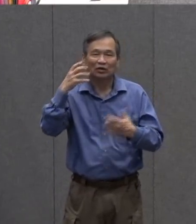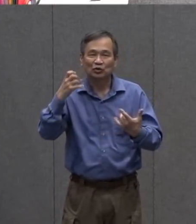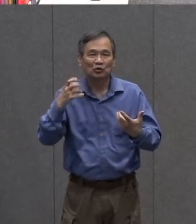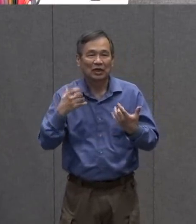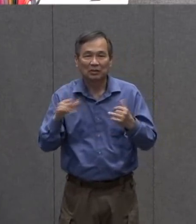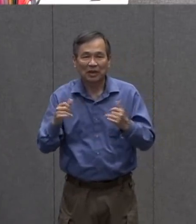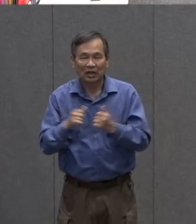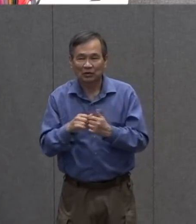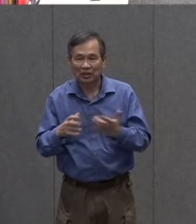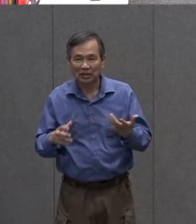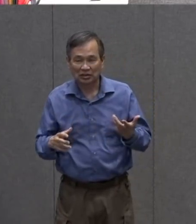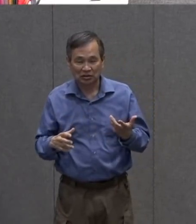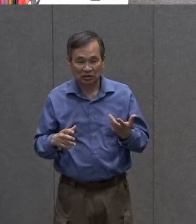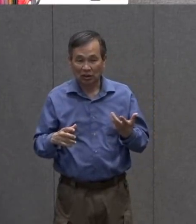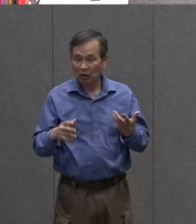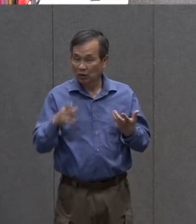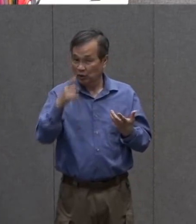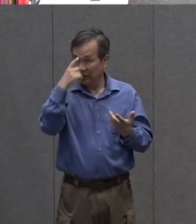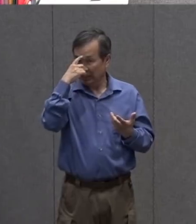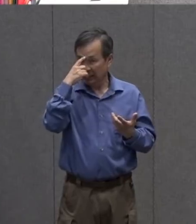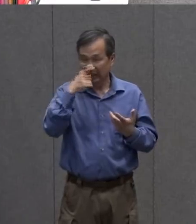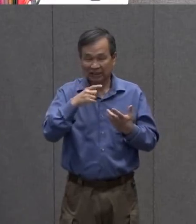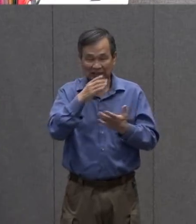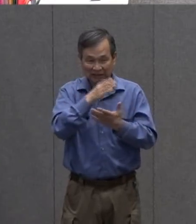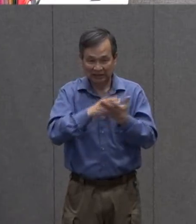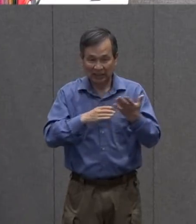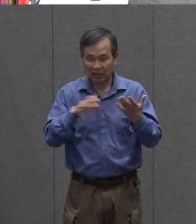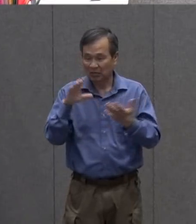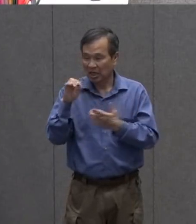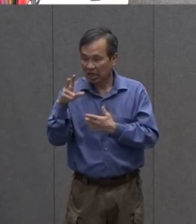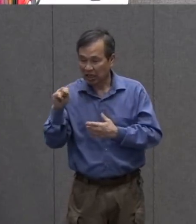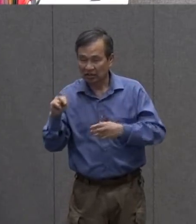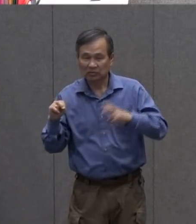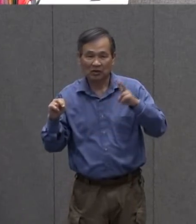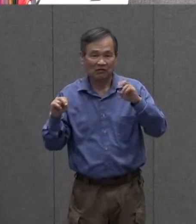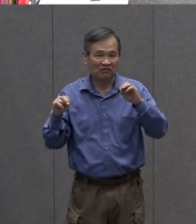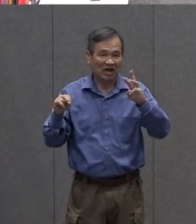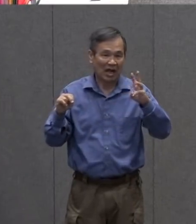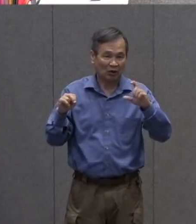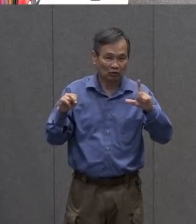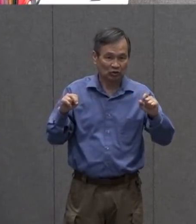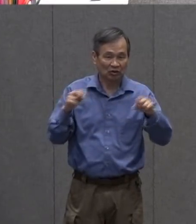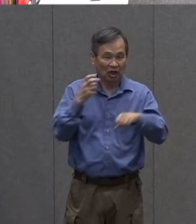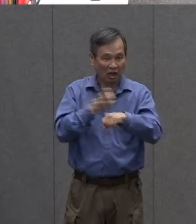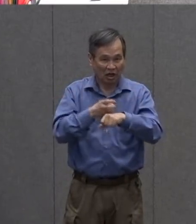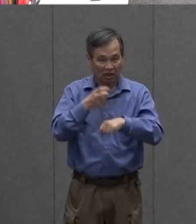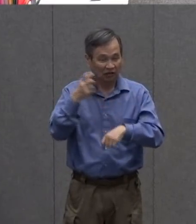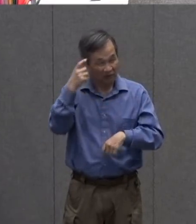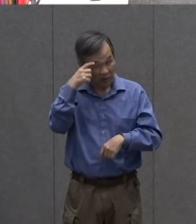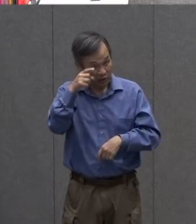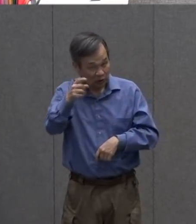So if you're having a really tricky time with some of your consonant or vowel sounds you could also put those in here,